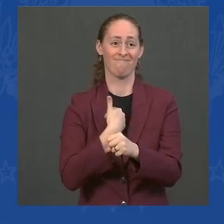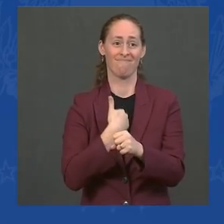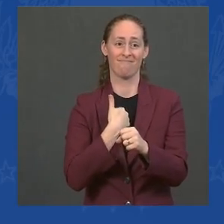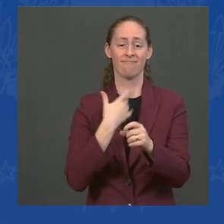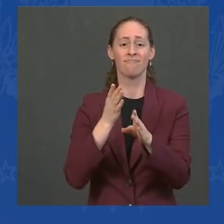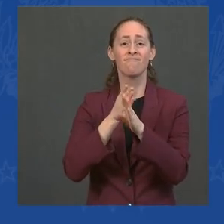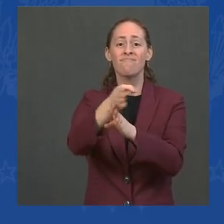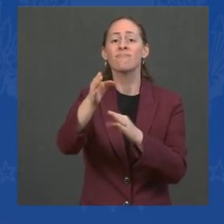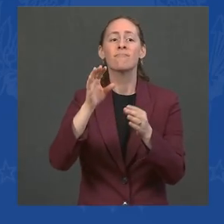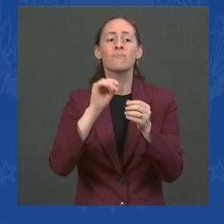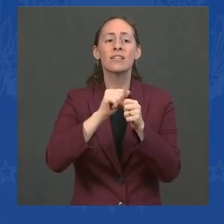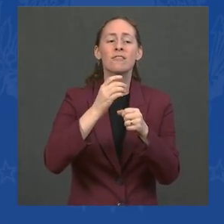Safety is a top -- Thank you.